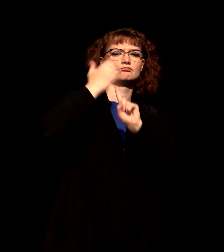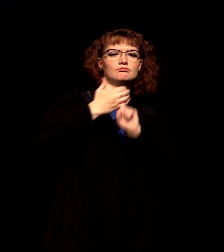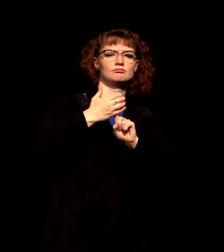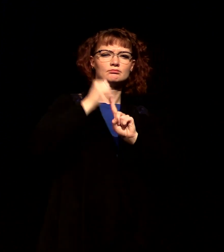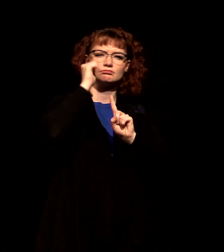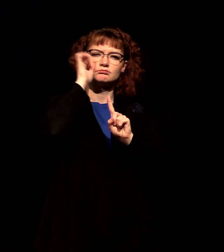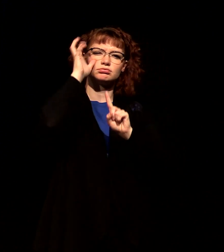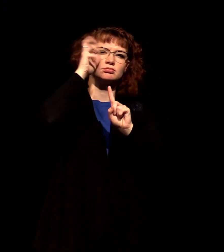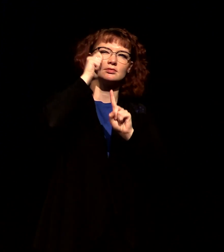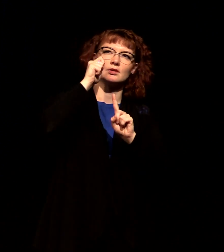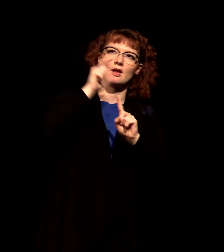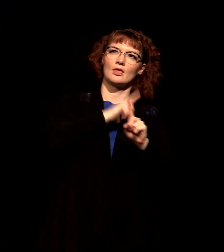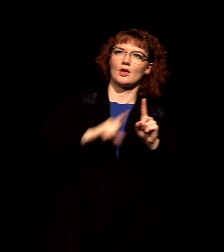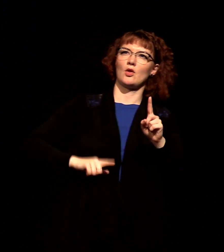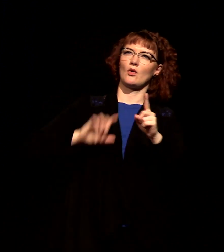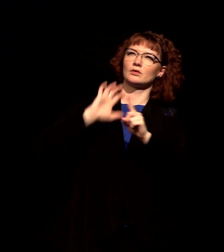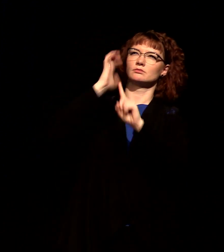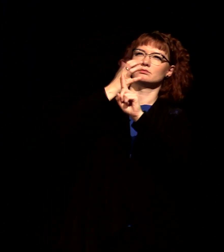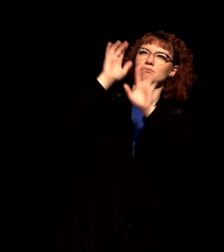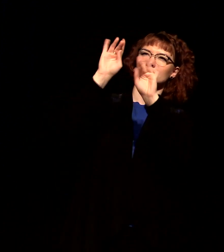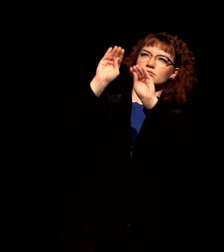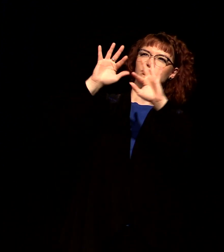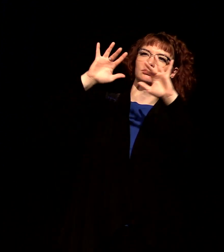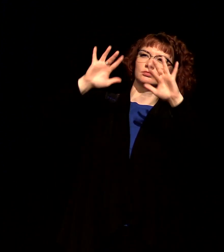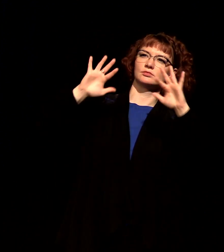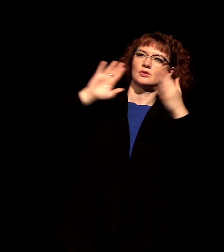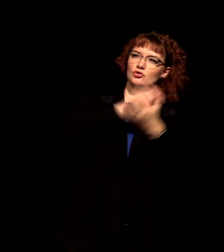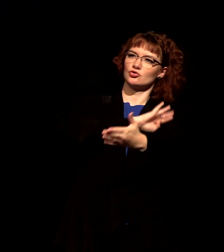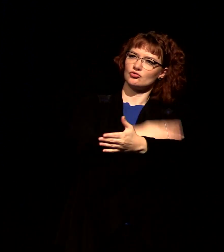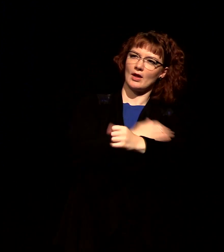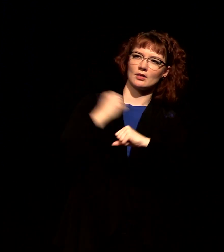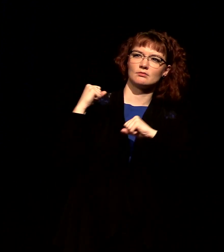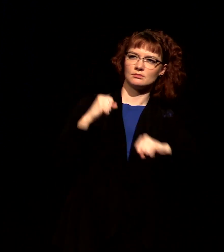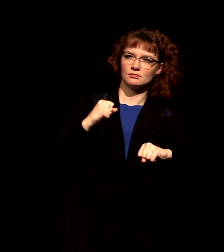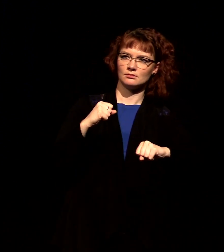the Lord is robed in majesty and armed with strength. Indeed, the